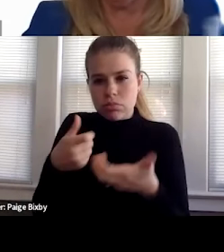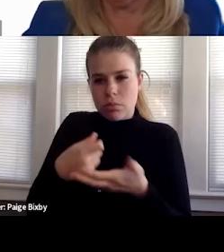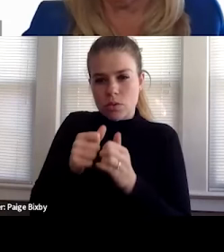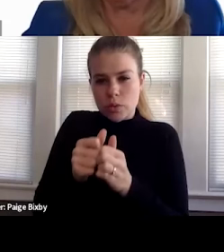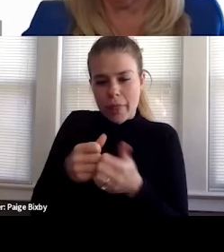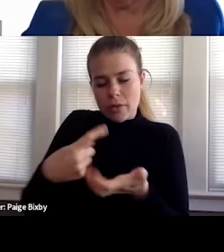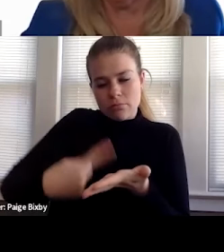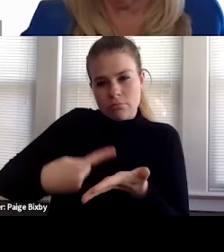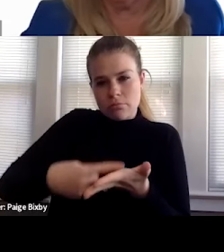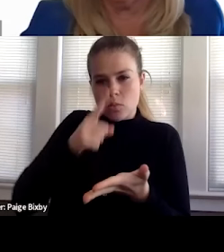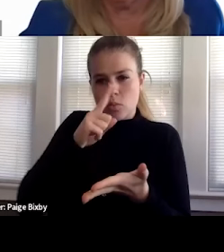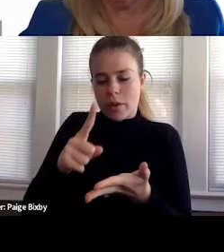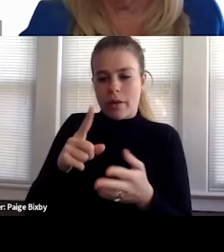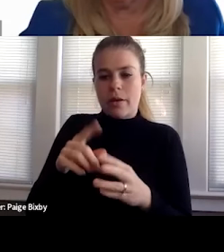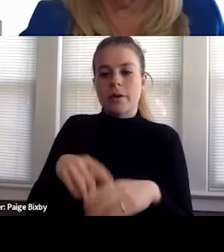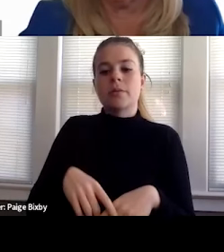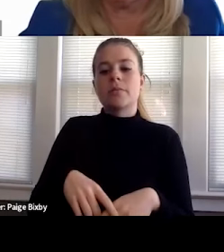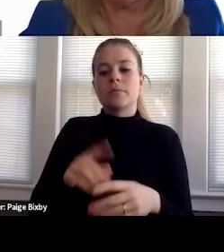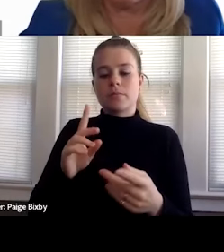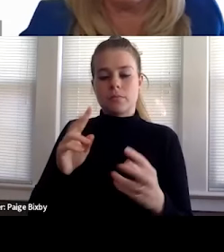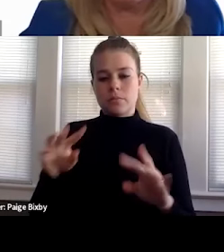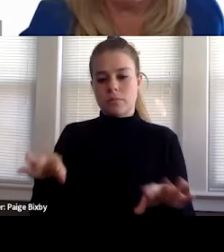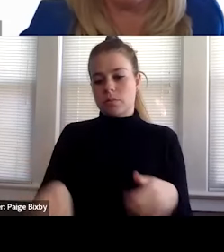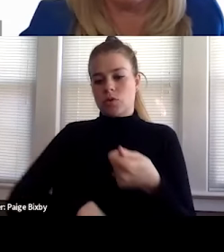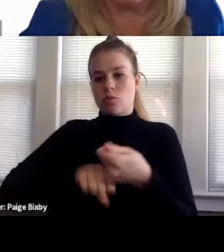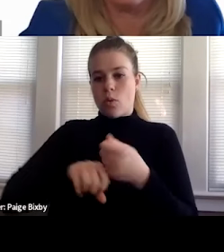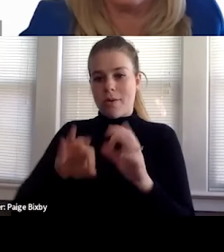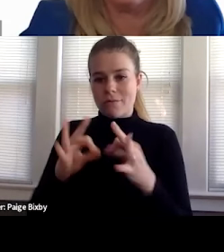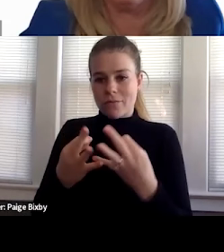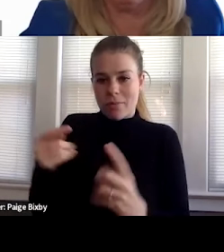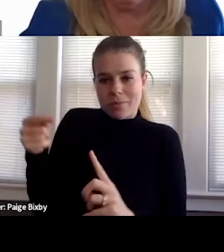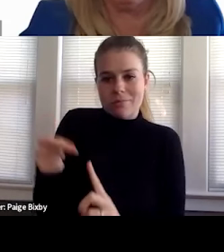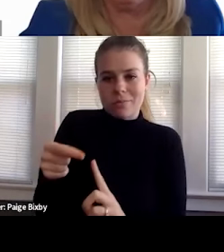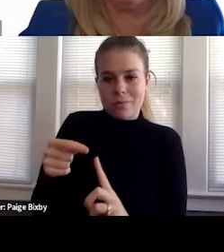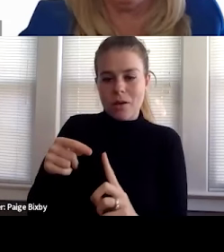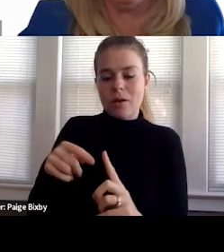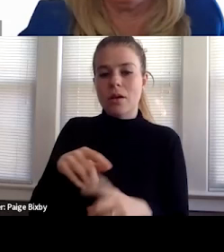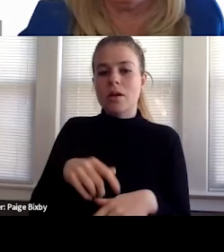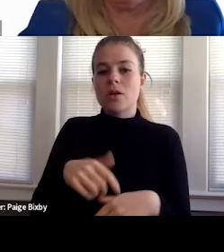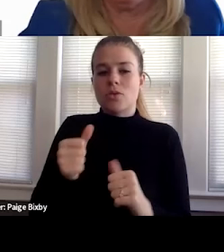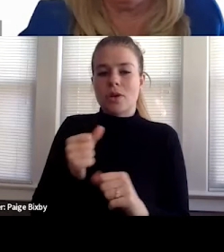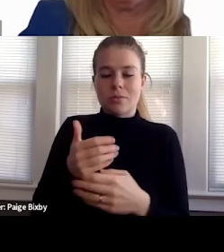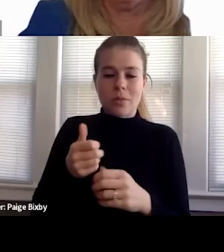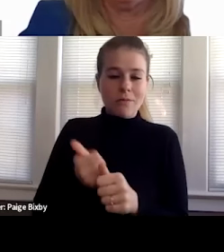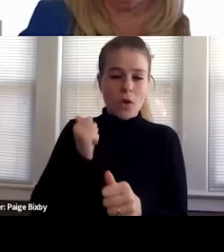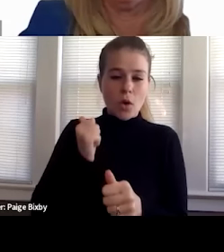at the center of the table to avoid court involvement and removal. There has been a many different communities